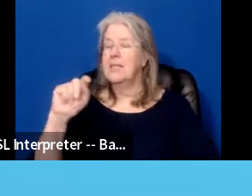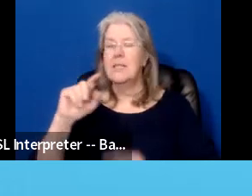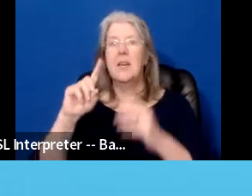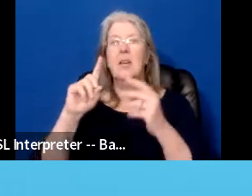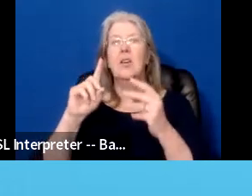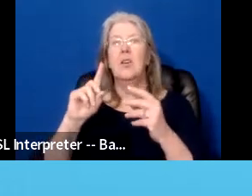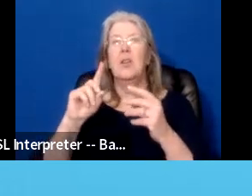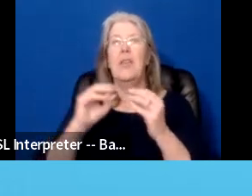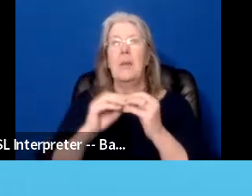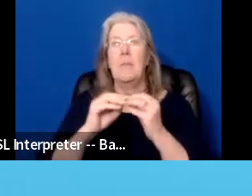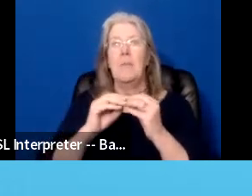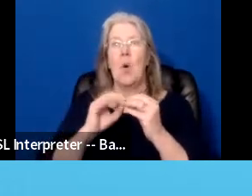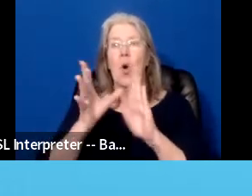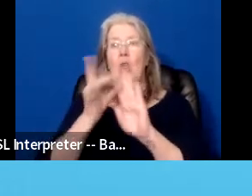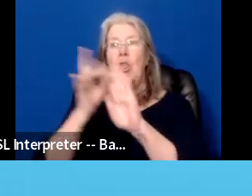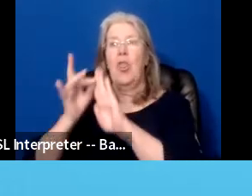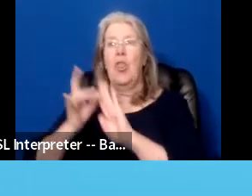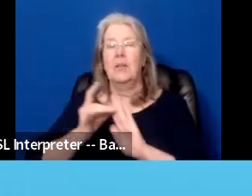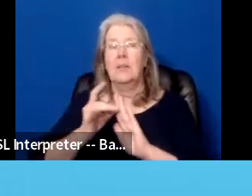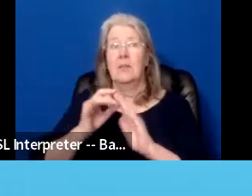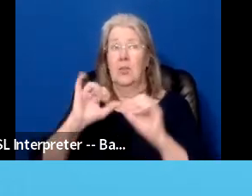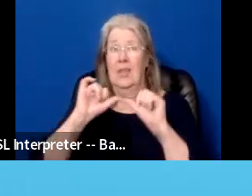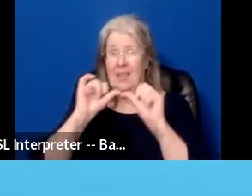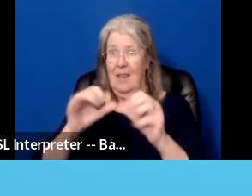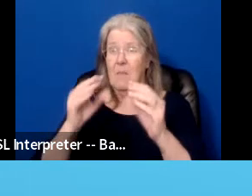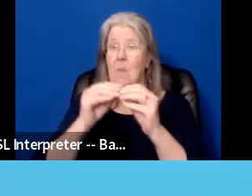Dr. Klemsz: So I don't believe that they last longer in the air. I don't think that